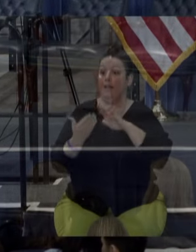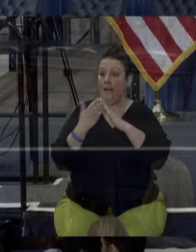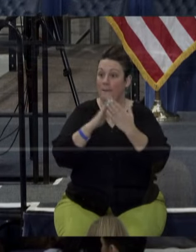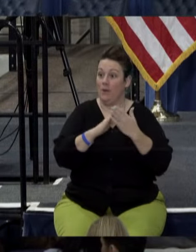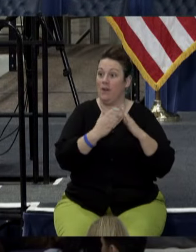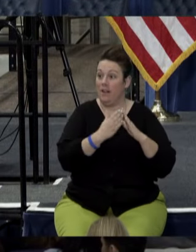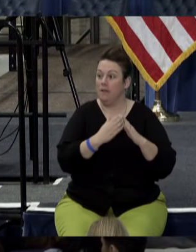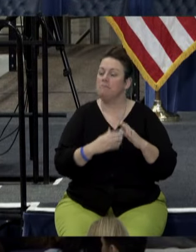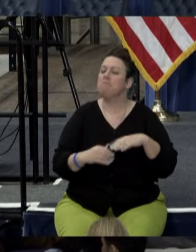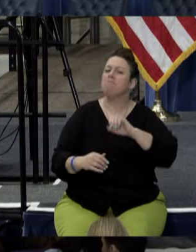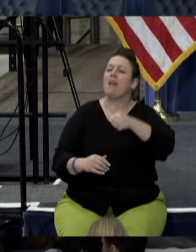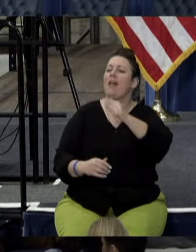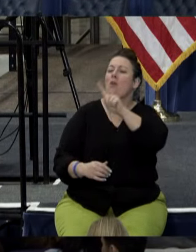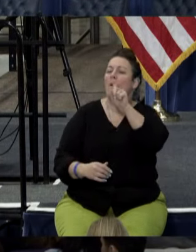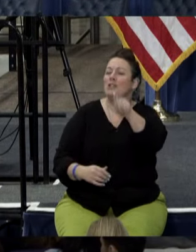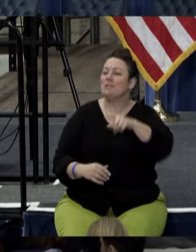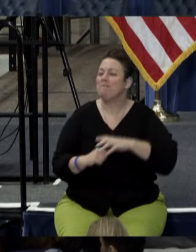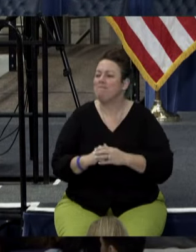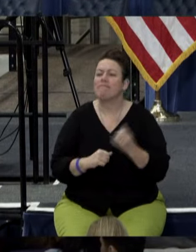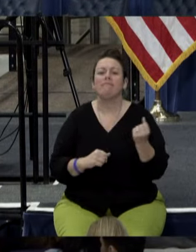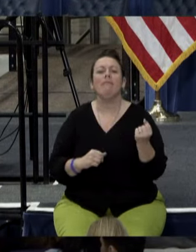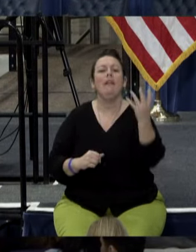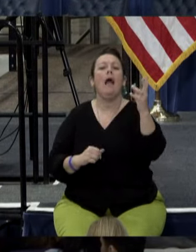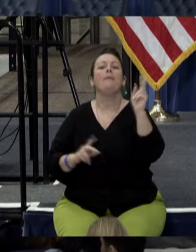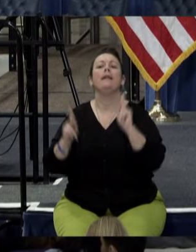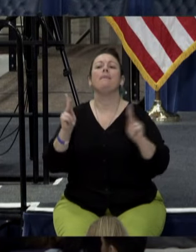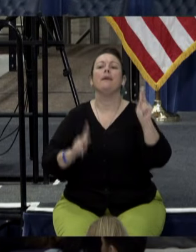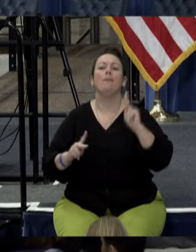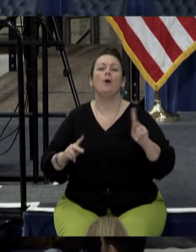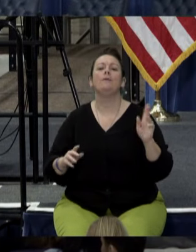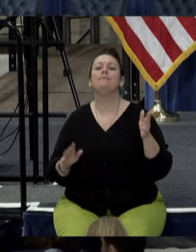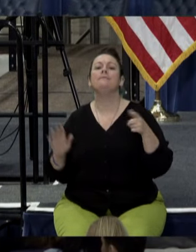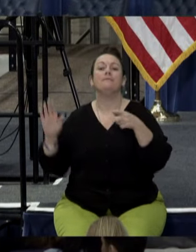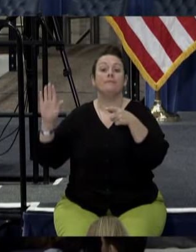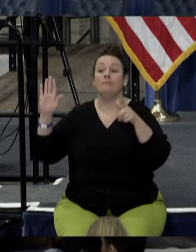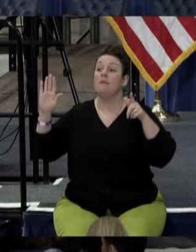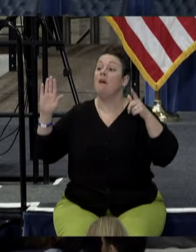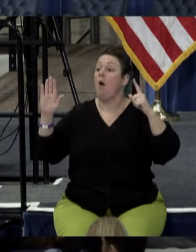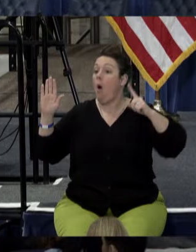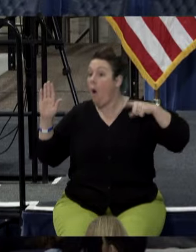I got another question for you. How many people have always wanted to live